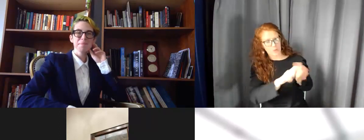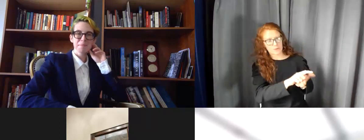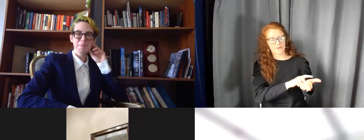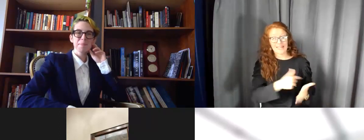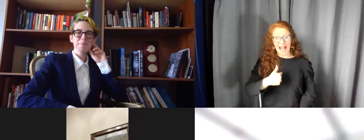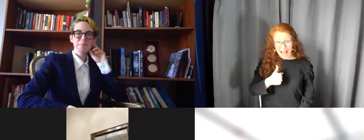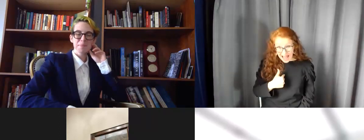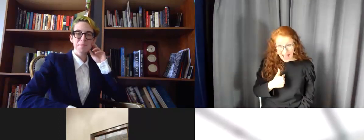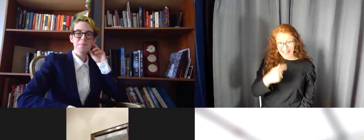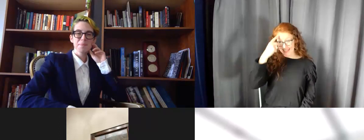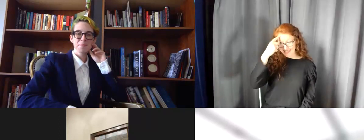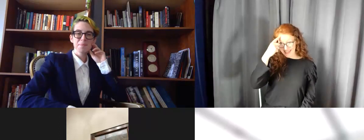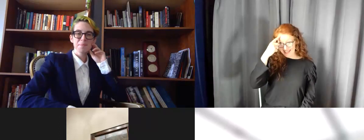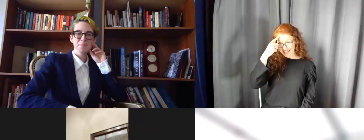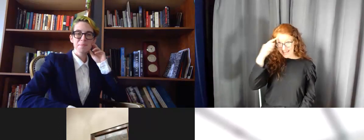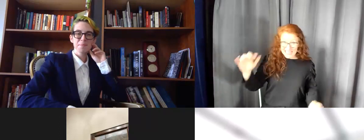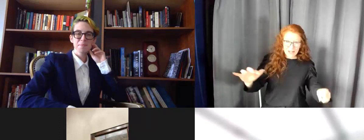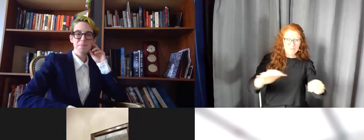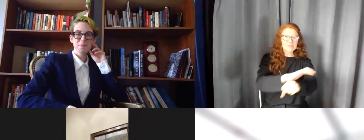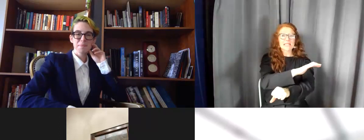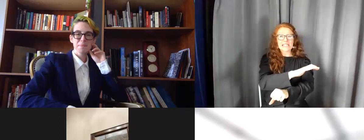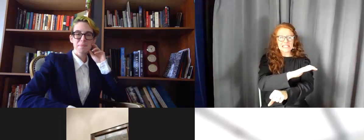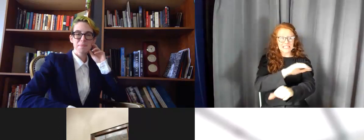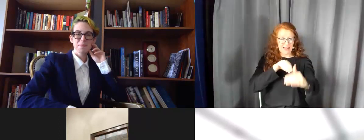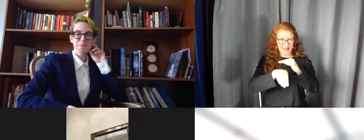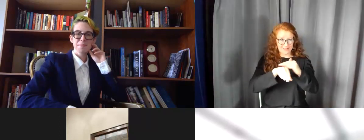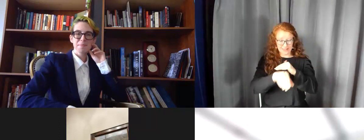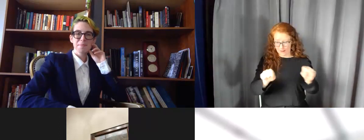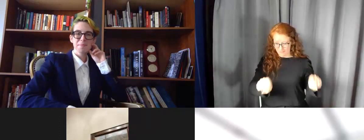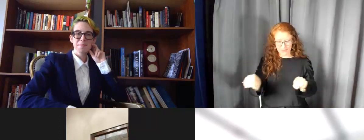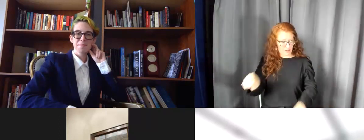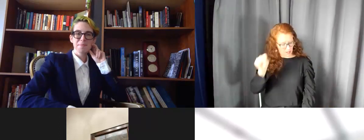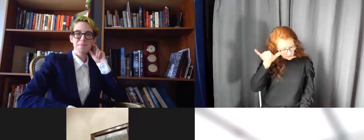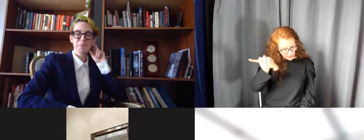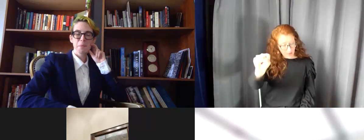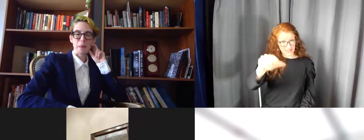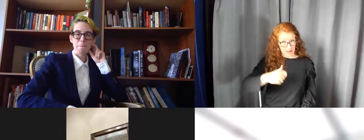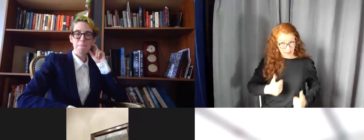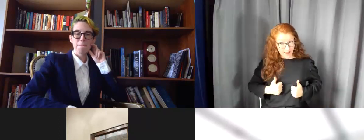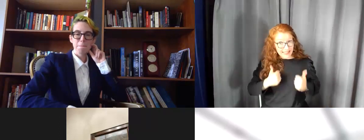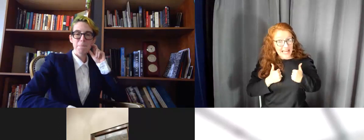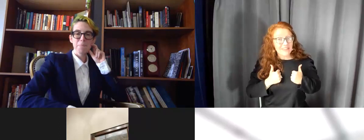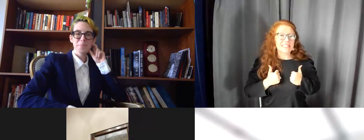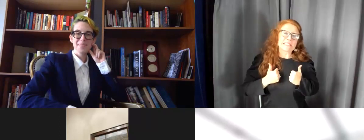Jordan Radford: Is it going to happen in my life? I'm not sure. But Jordan Radford: we sure as I can try.